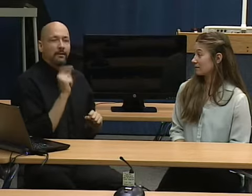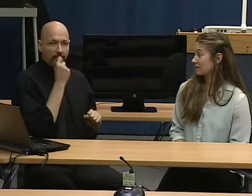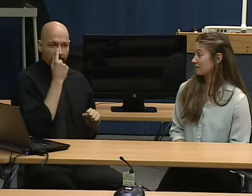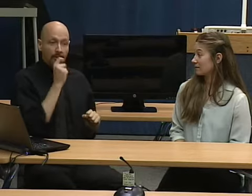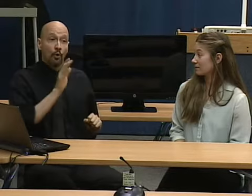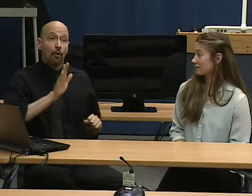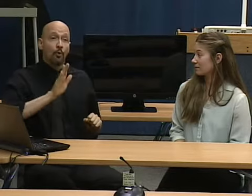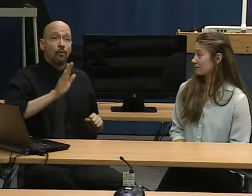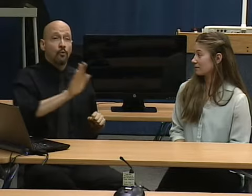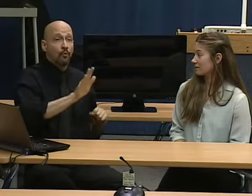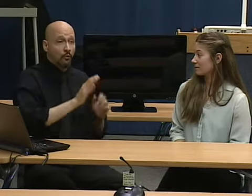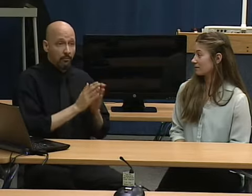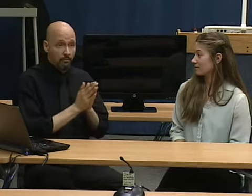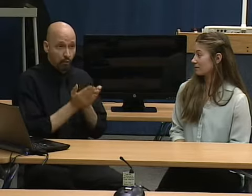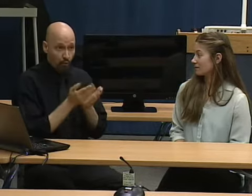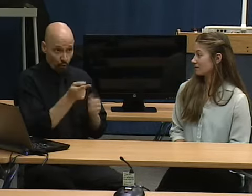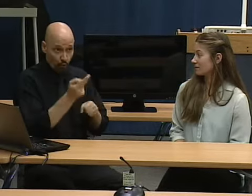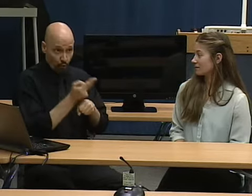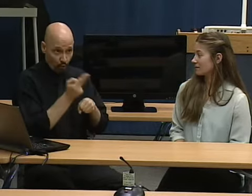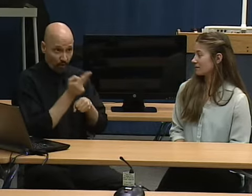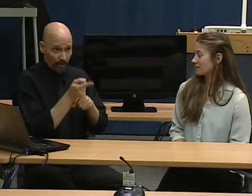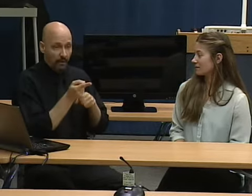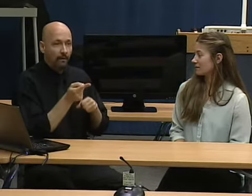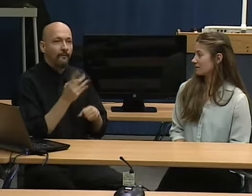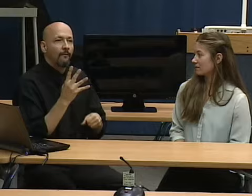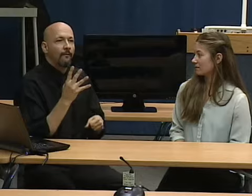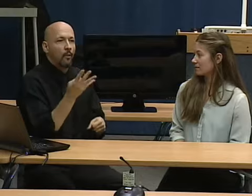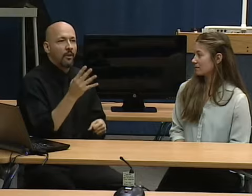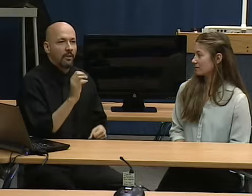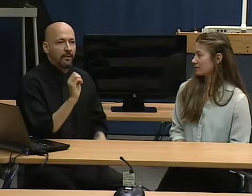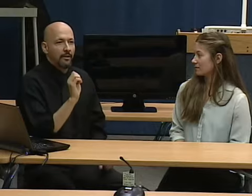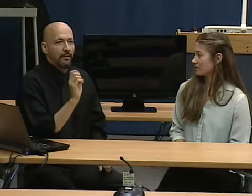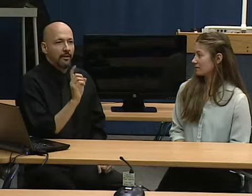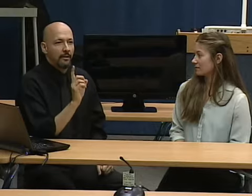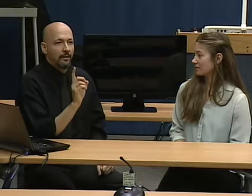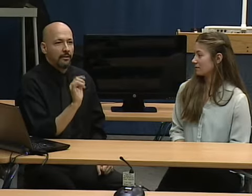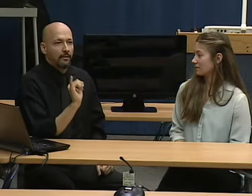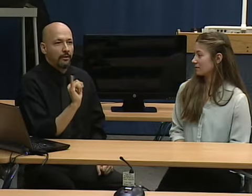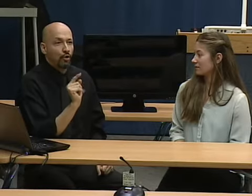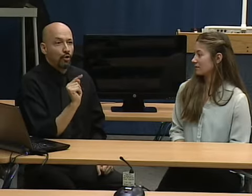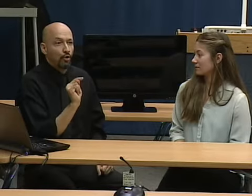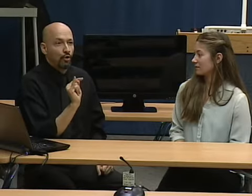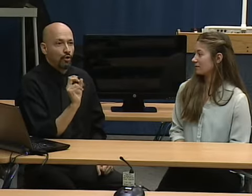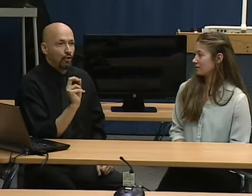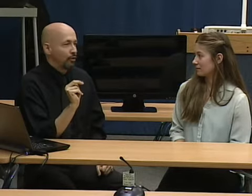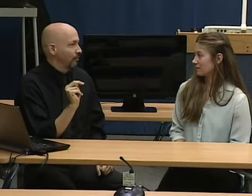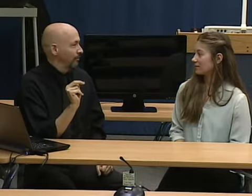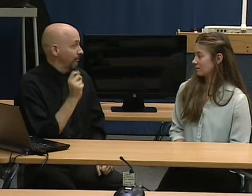But, your book that you're using, the 4th E-D-I-T-I-O-N--